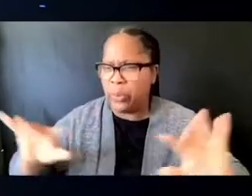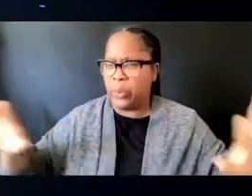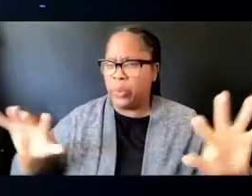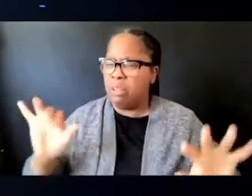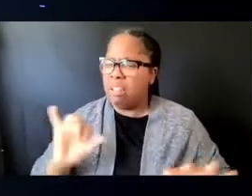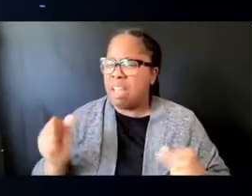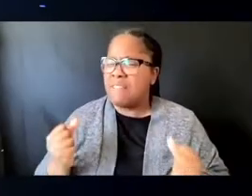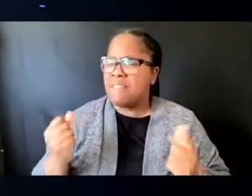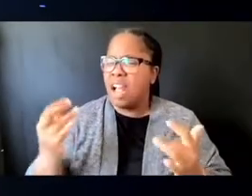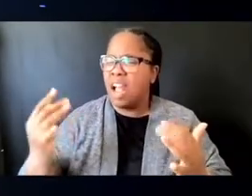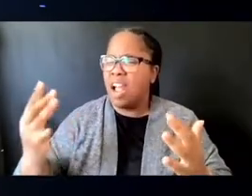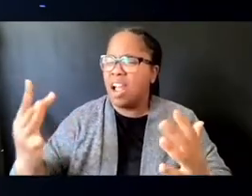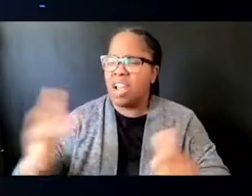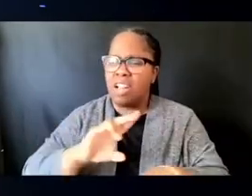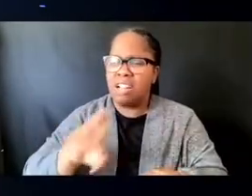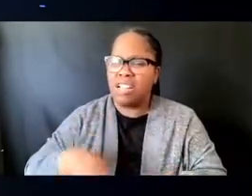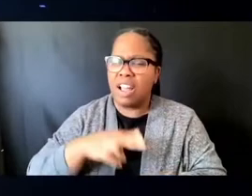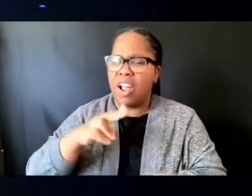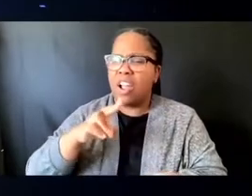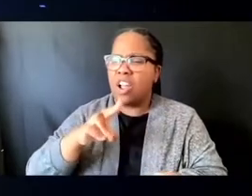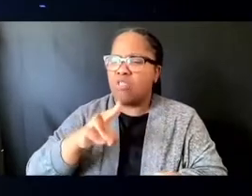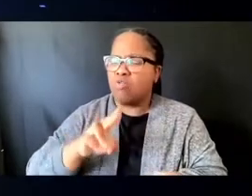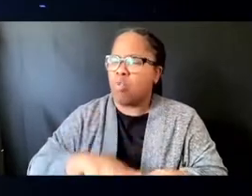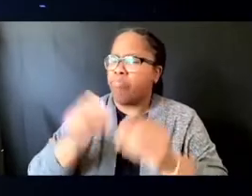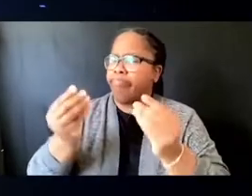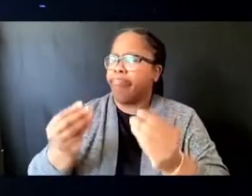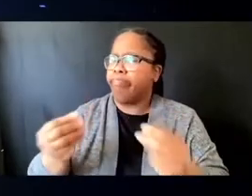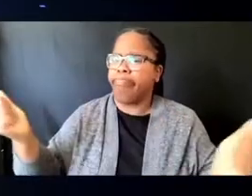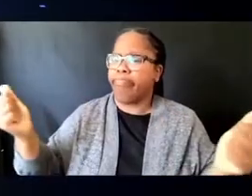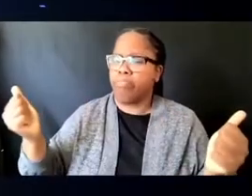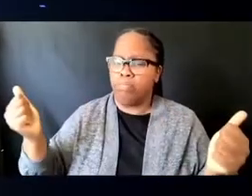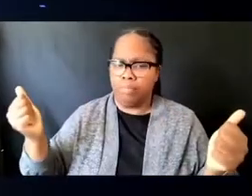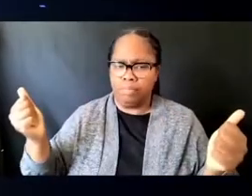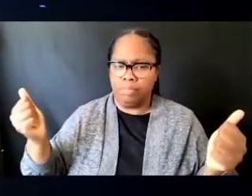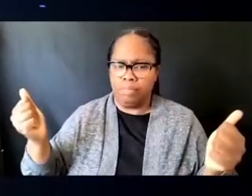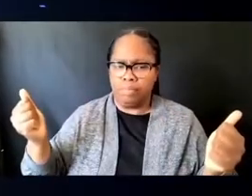A natural tilling of the soil